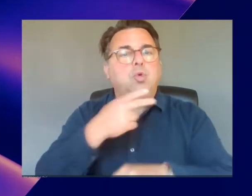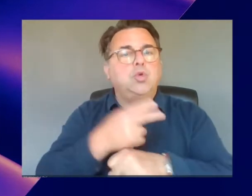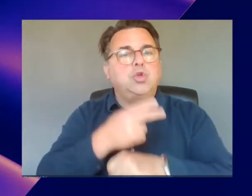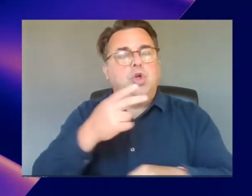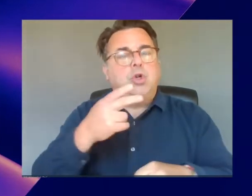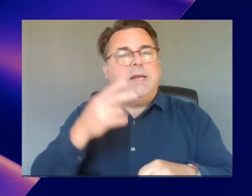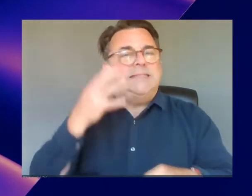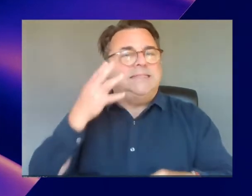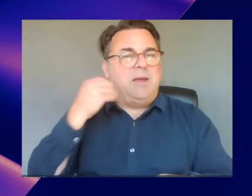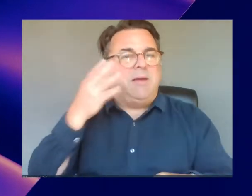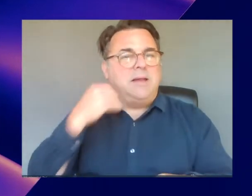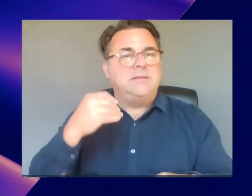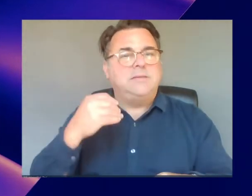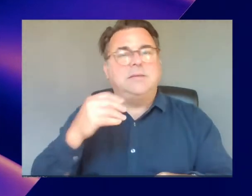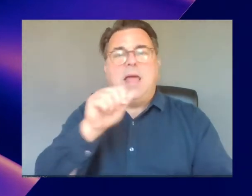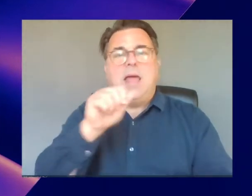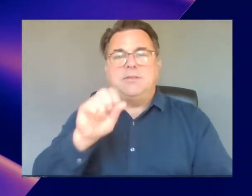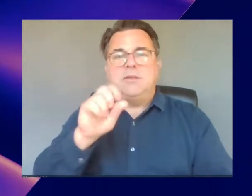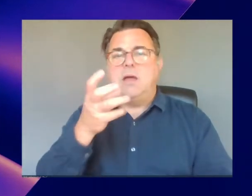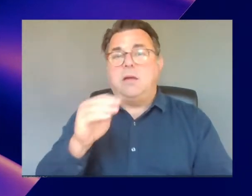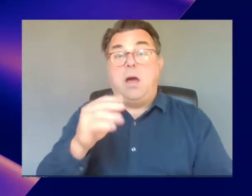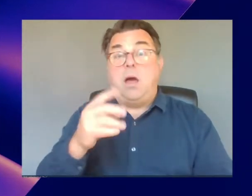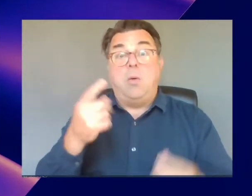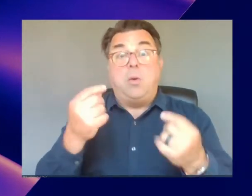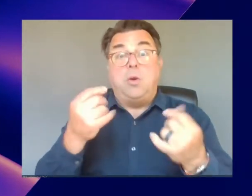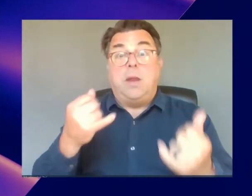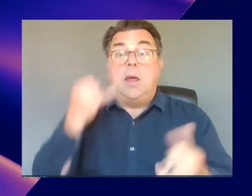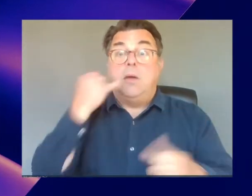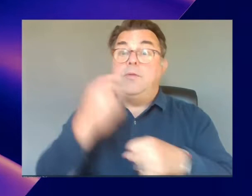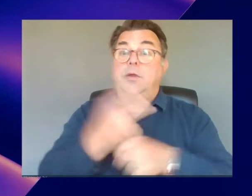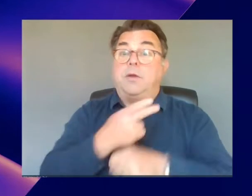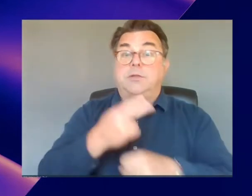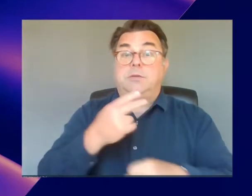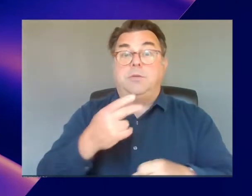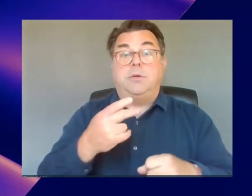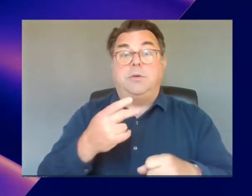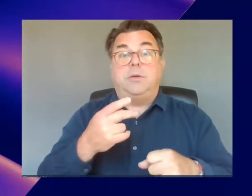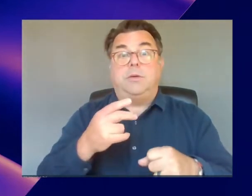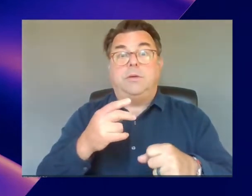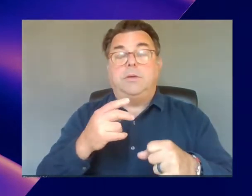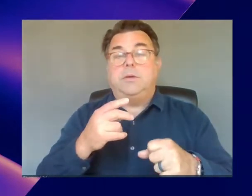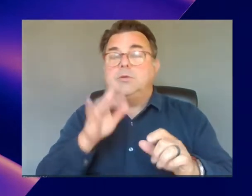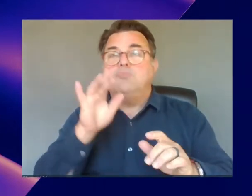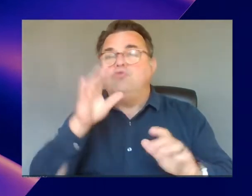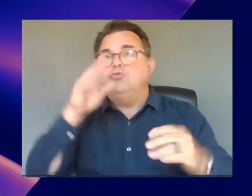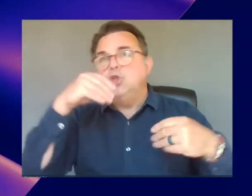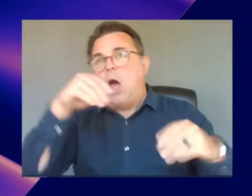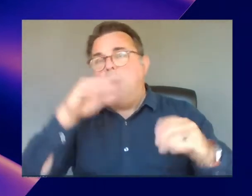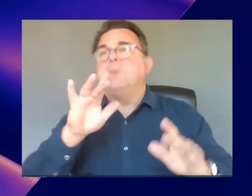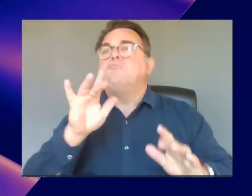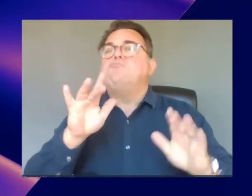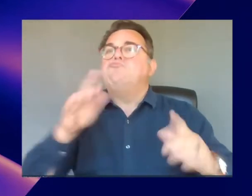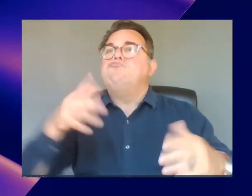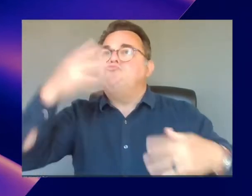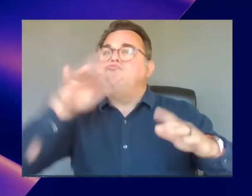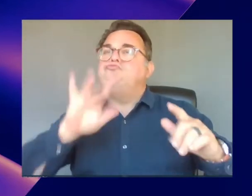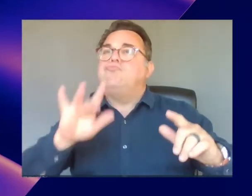In amazon.com, today what we do when a customer is visiting and he's shopping around, right, what we do basically we provide